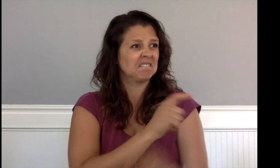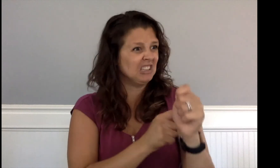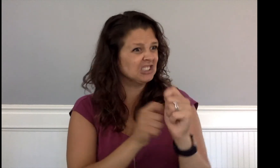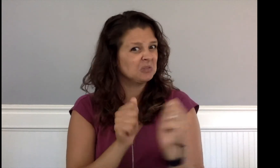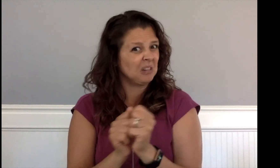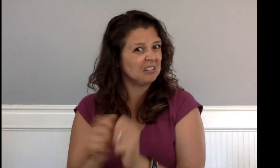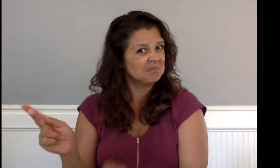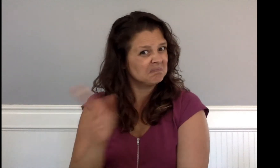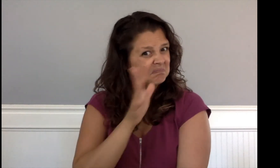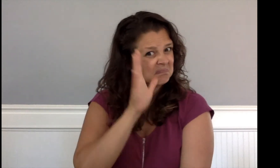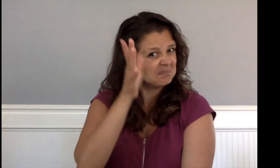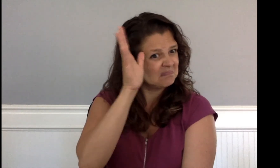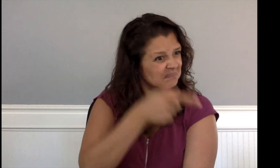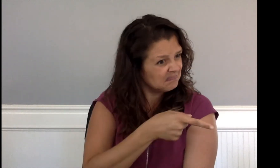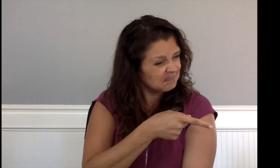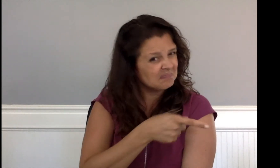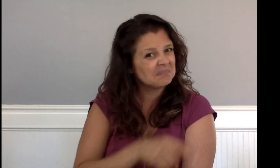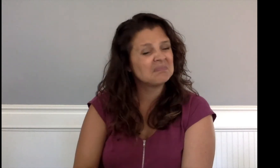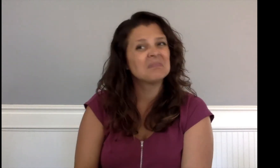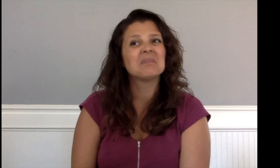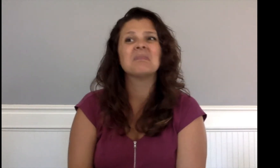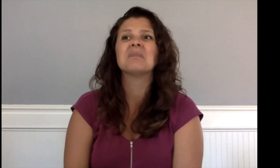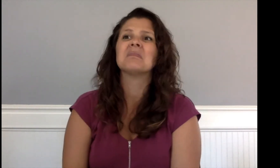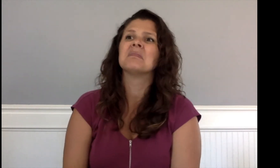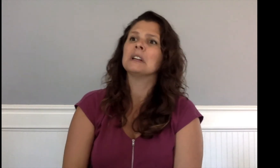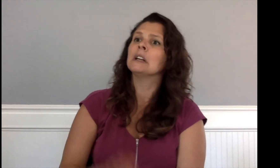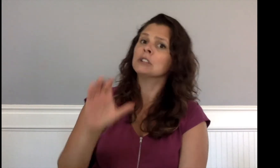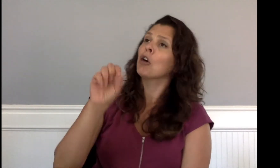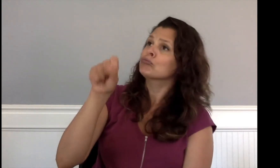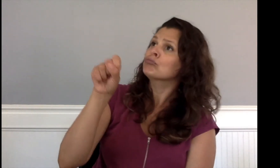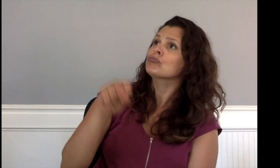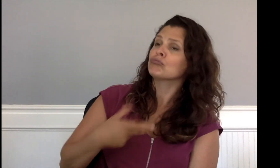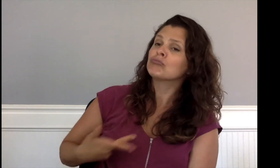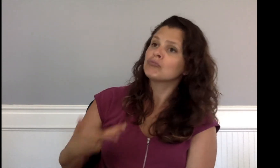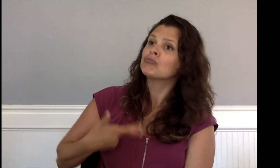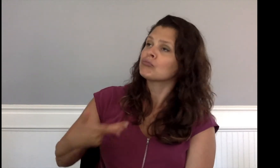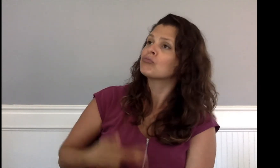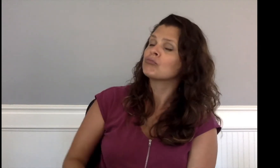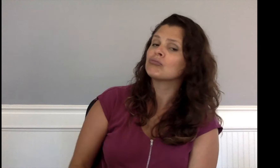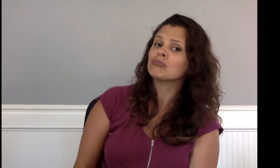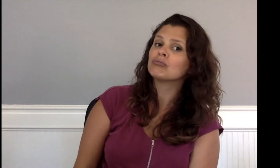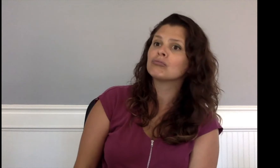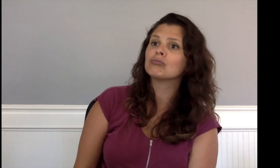"With them?" "Yes," Charlie said, "with them."